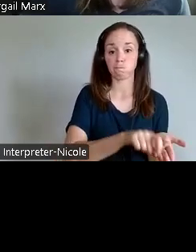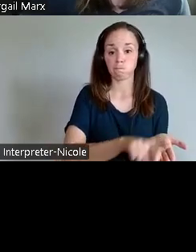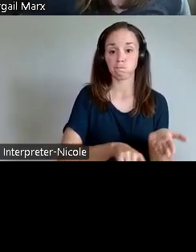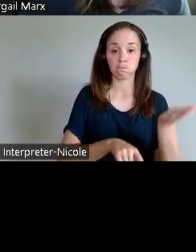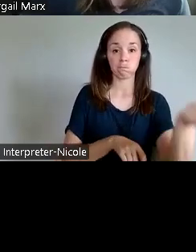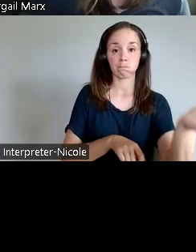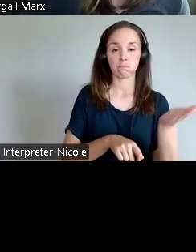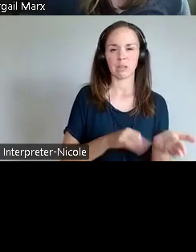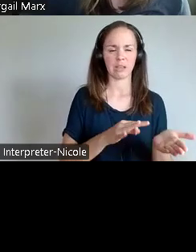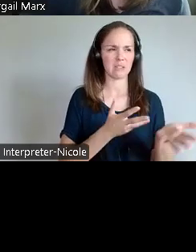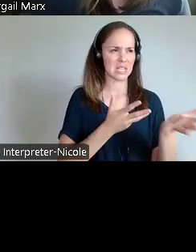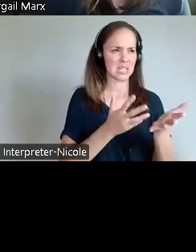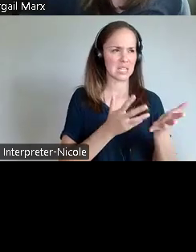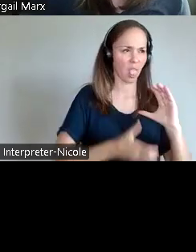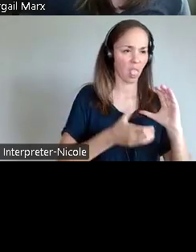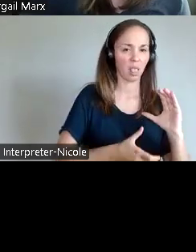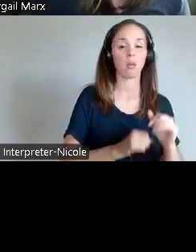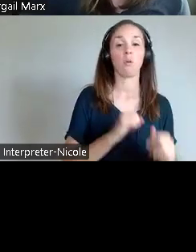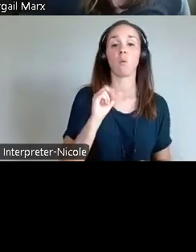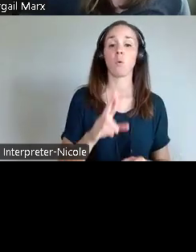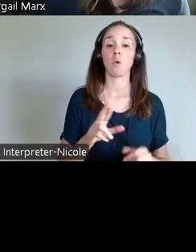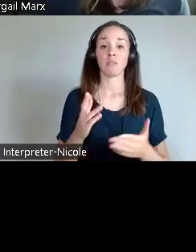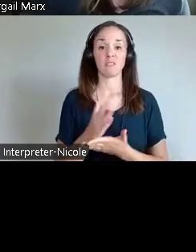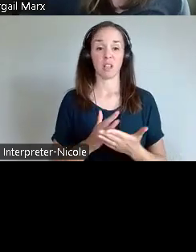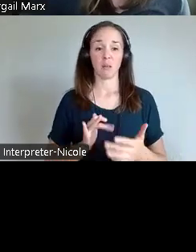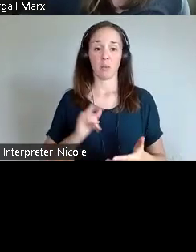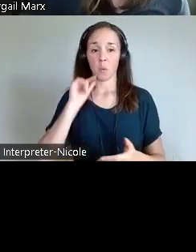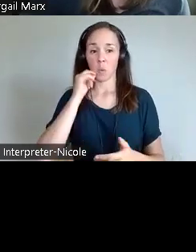not understanding your speech, or there are some really cool things like these boogie boards that